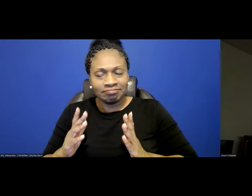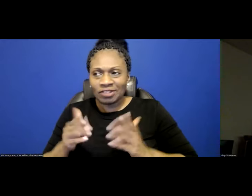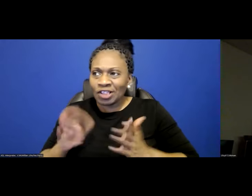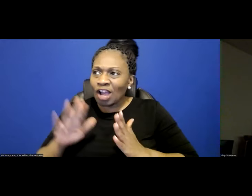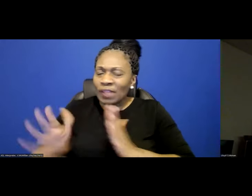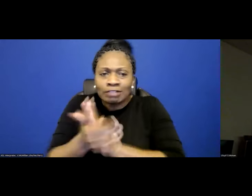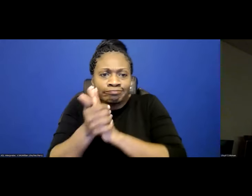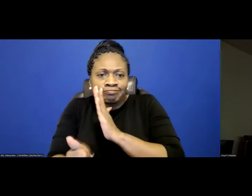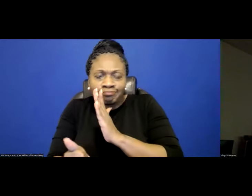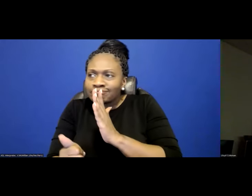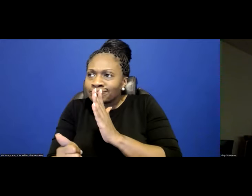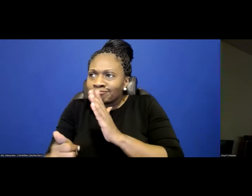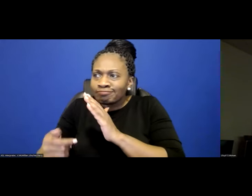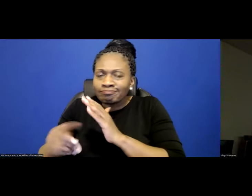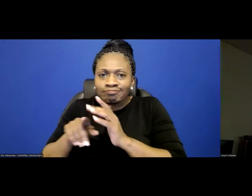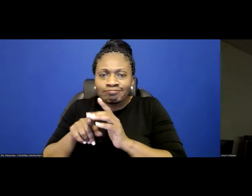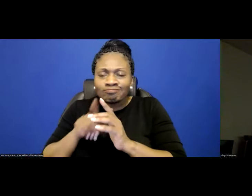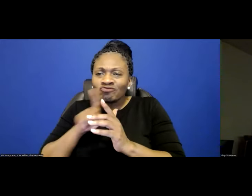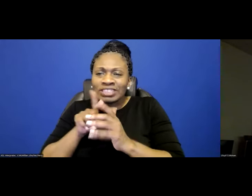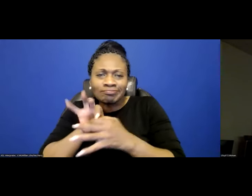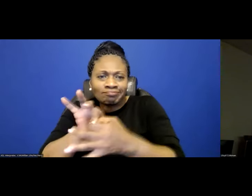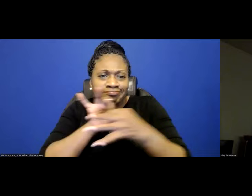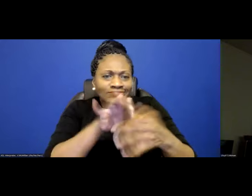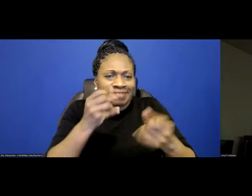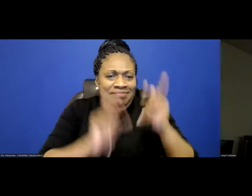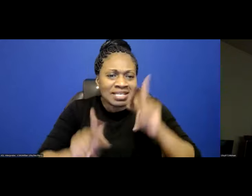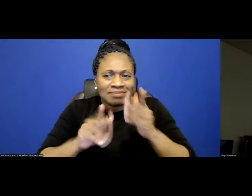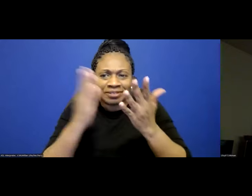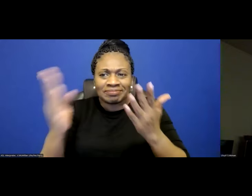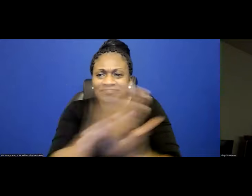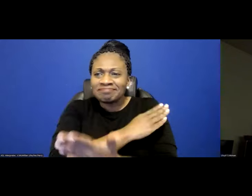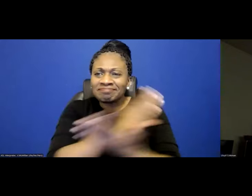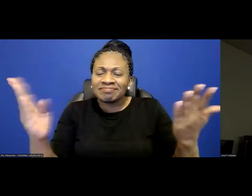as many people as possible. It's a great pleasure to be here and in this conversation with you all.